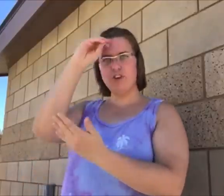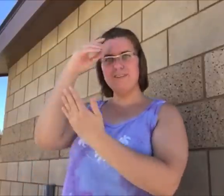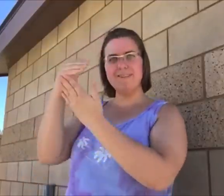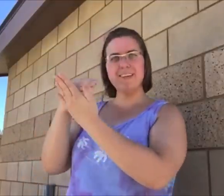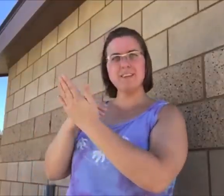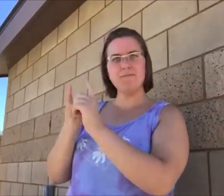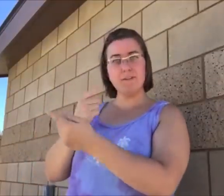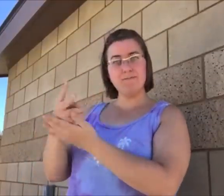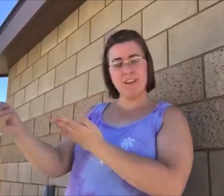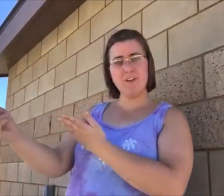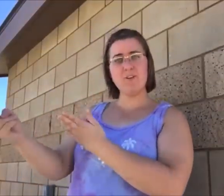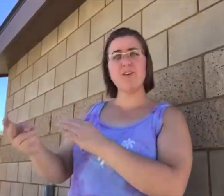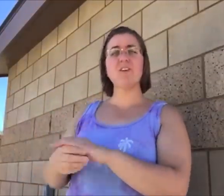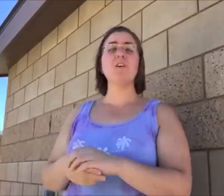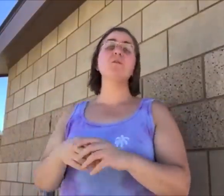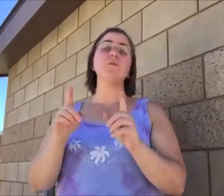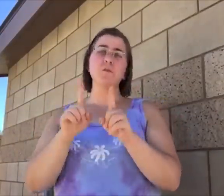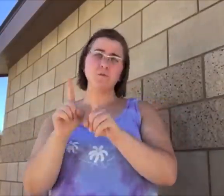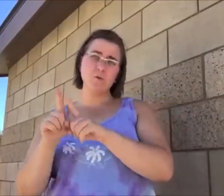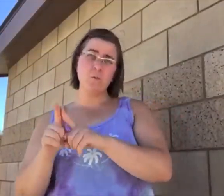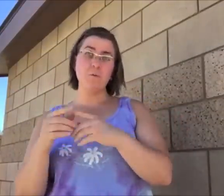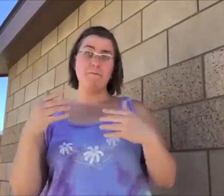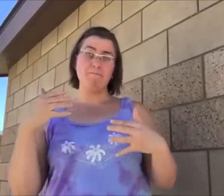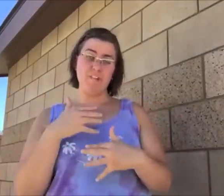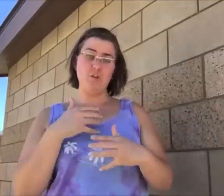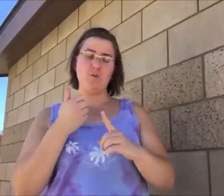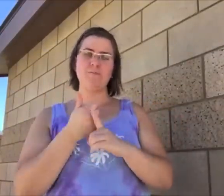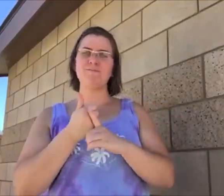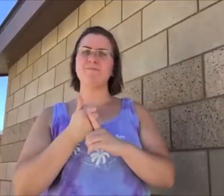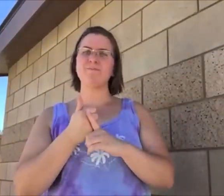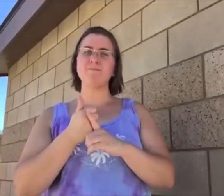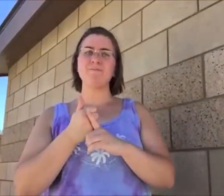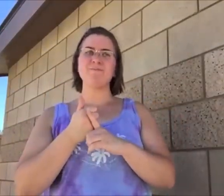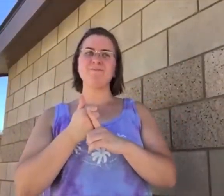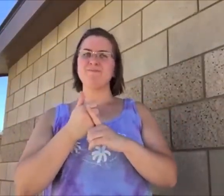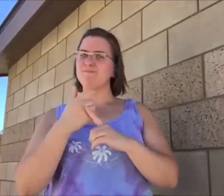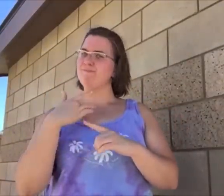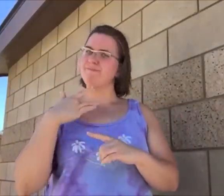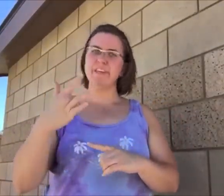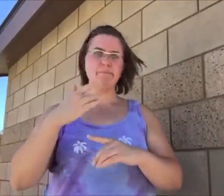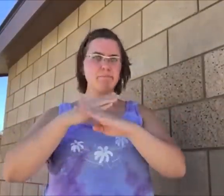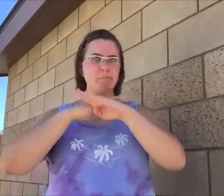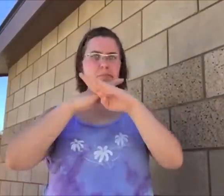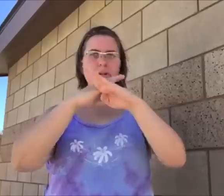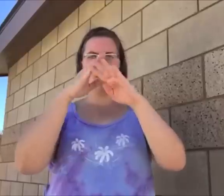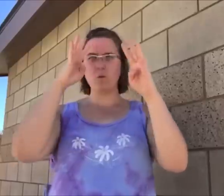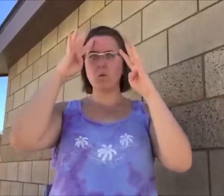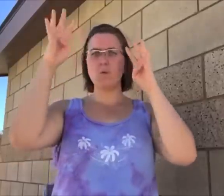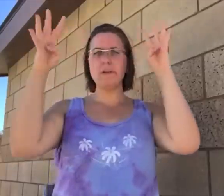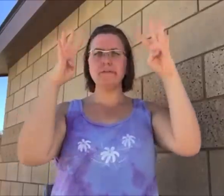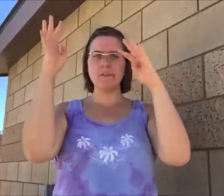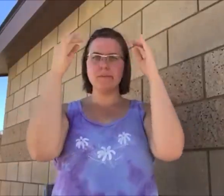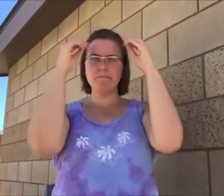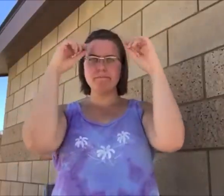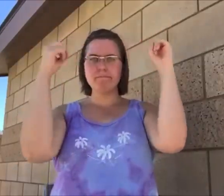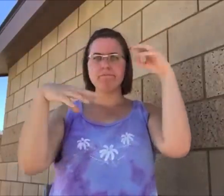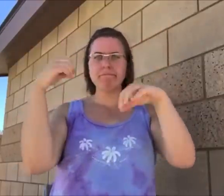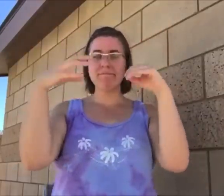The benefit of failure is that we learn from it. Also, fear is a known barrier to the creative process.